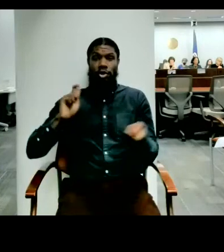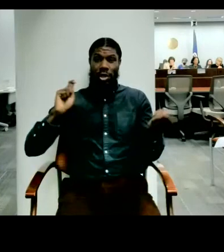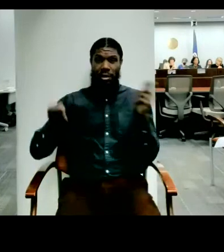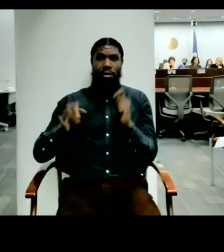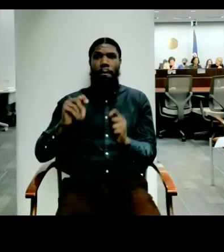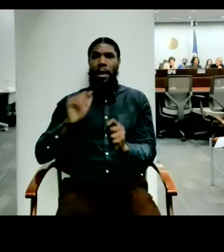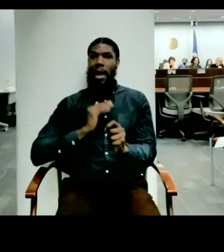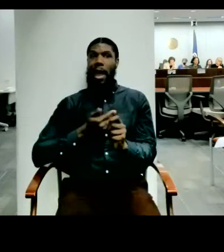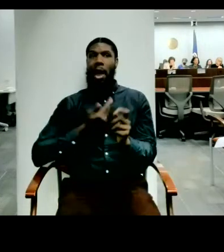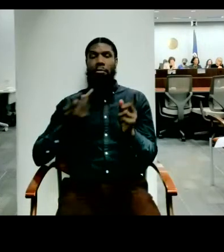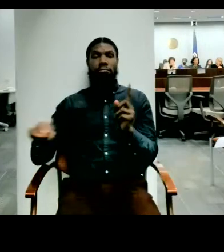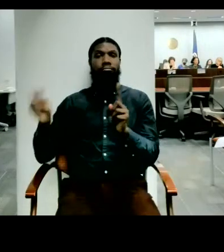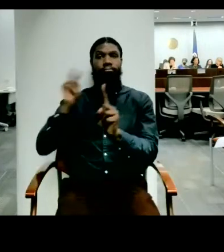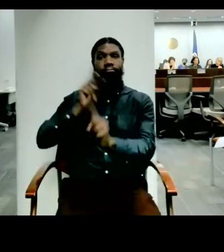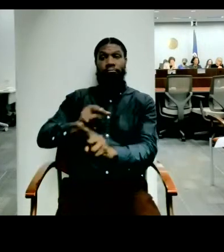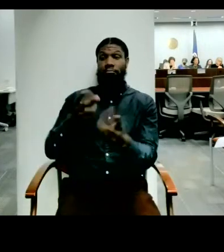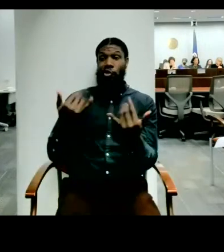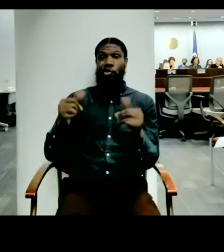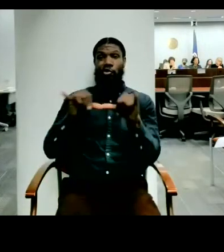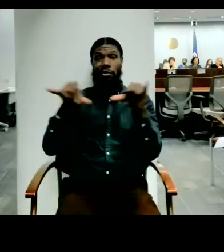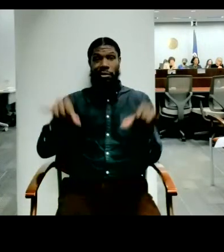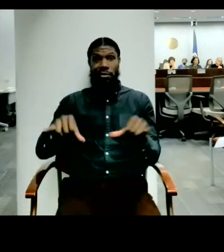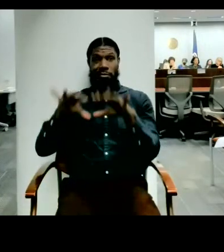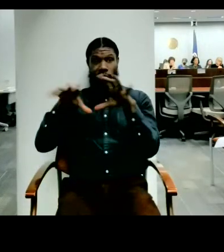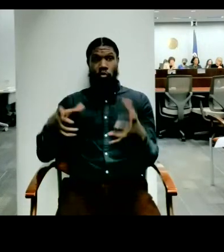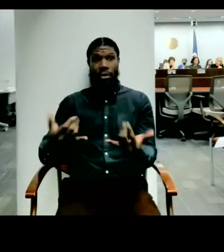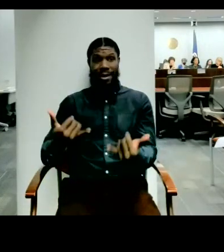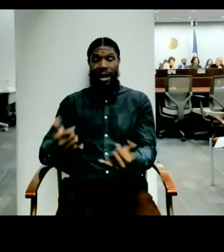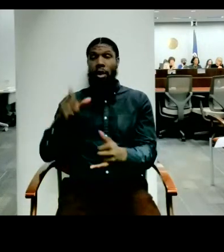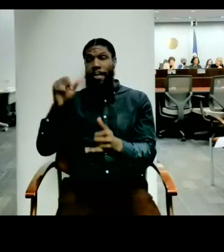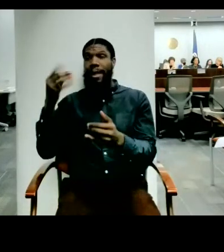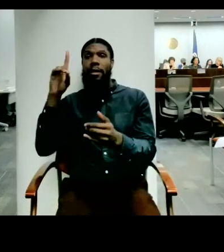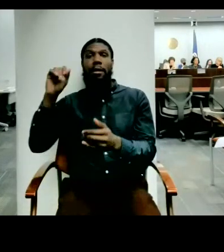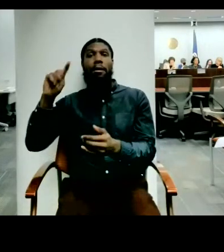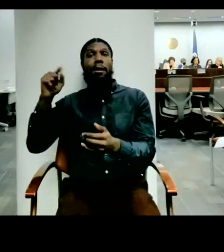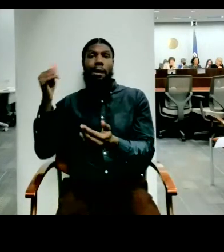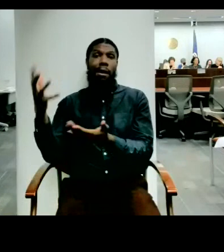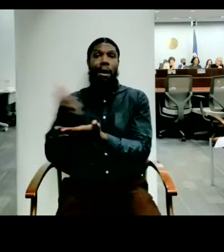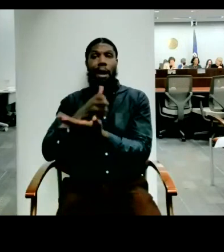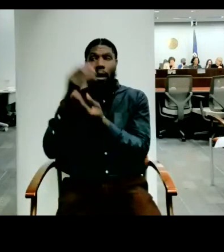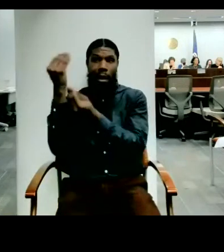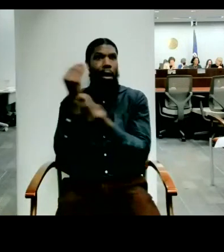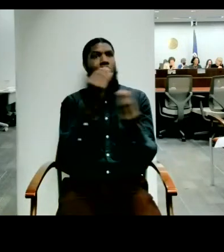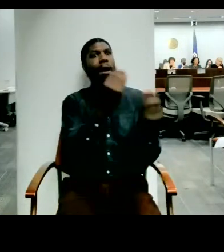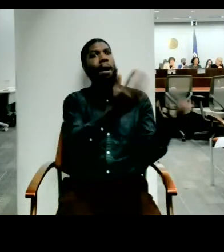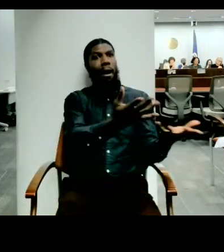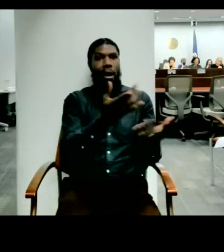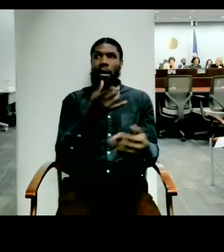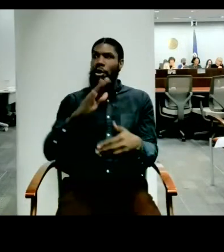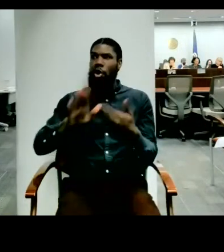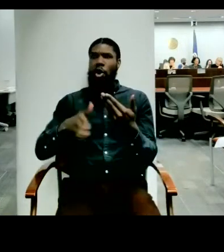the current system, once you turn the data over, you got, it's like putting it into a siv with at